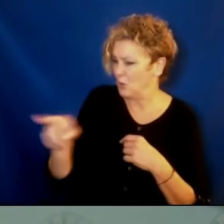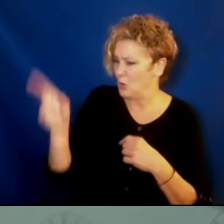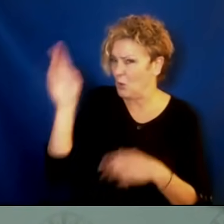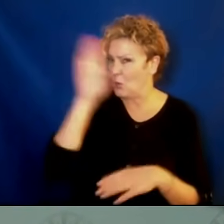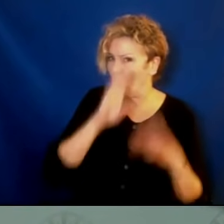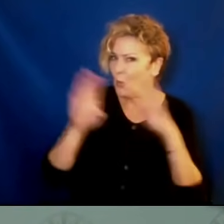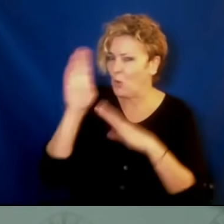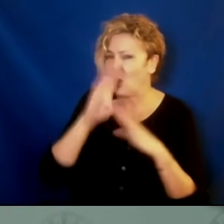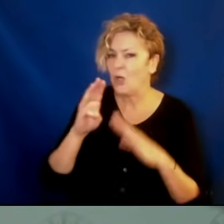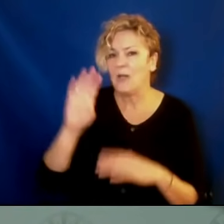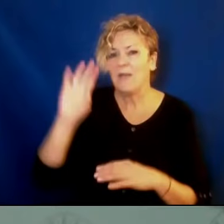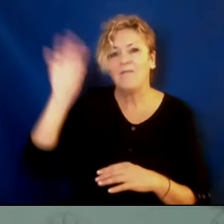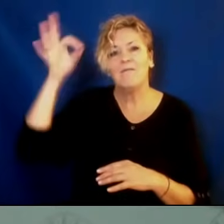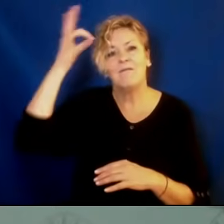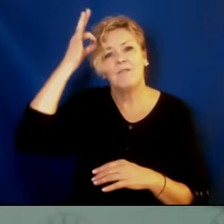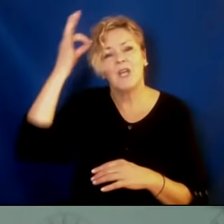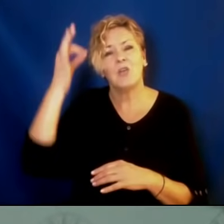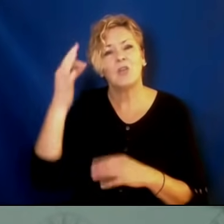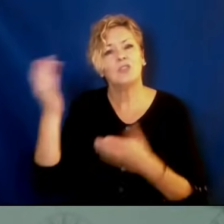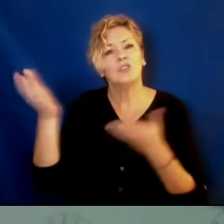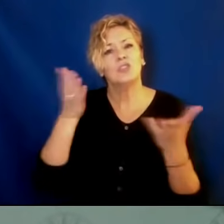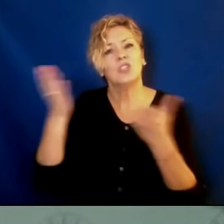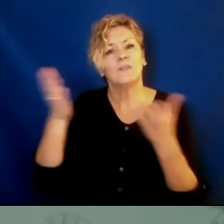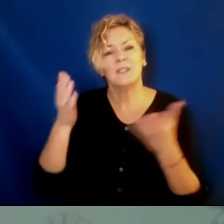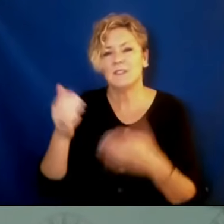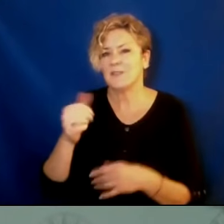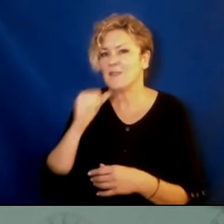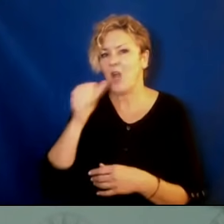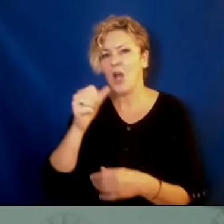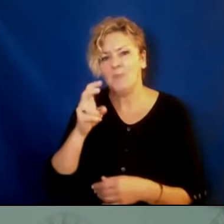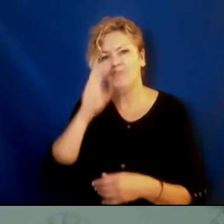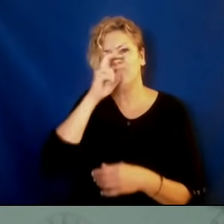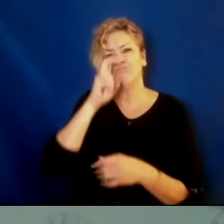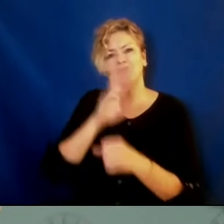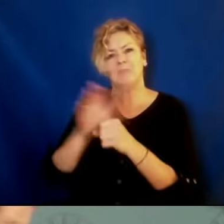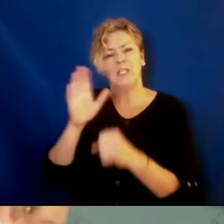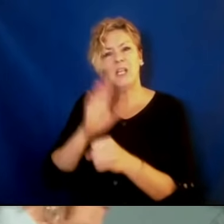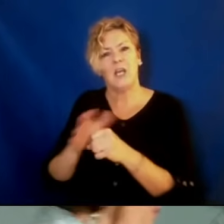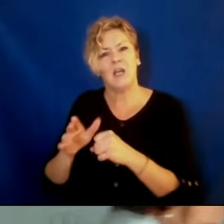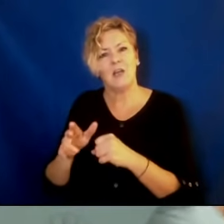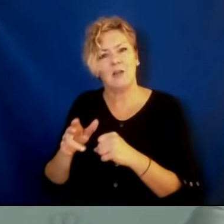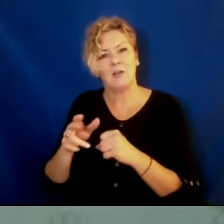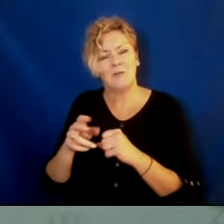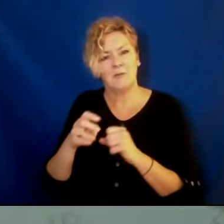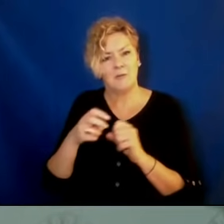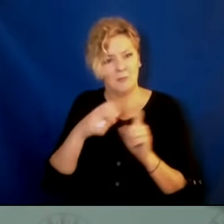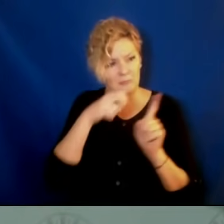people and they see you remain stable and these numbers these indicators are being monitored all the time.